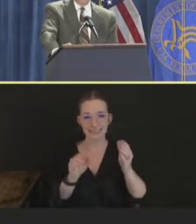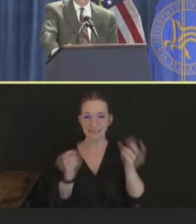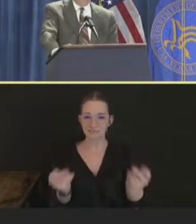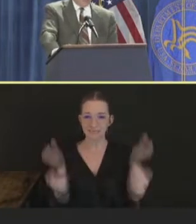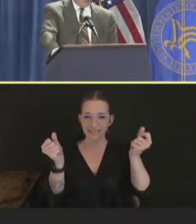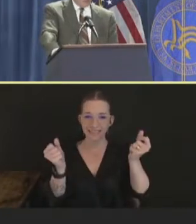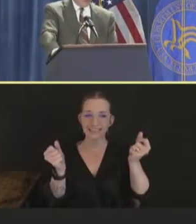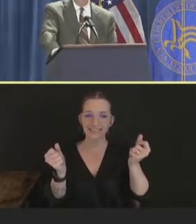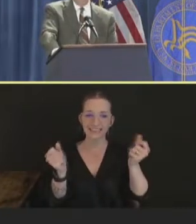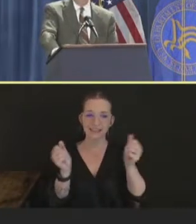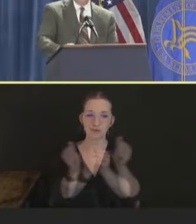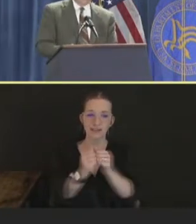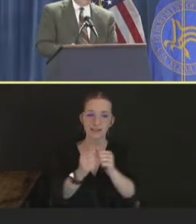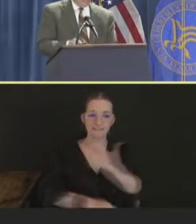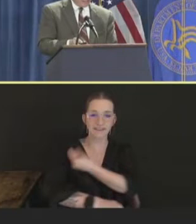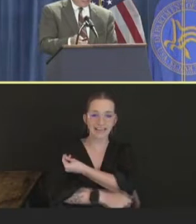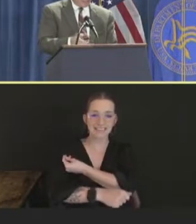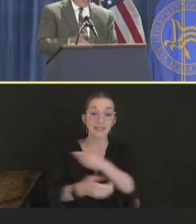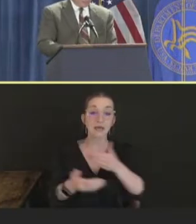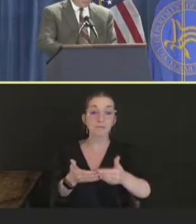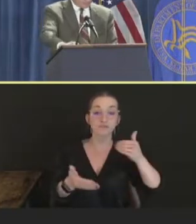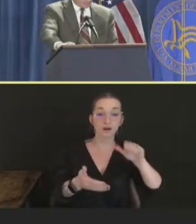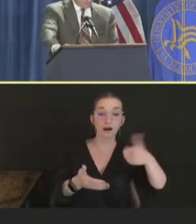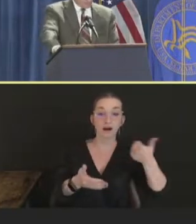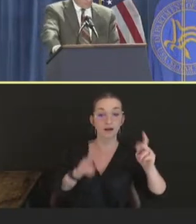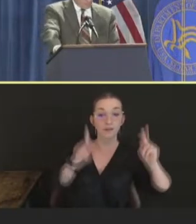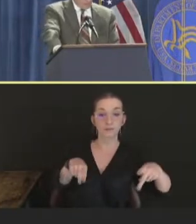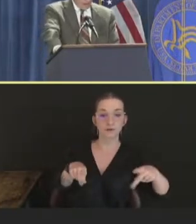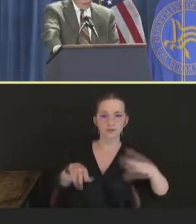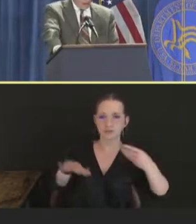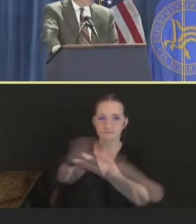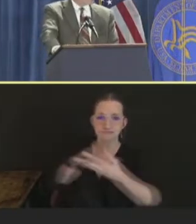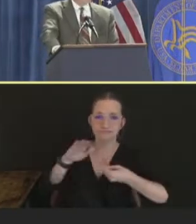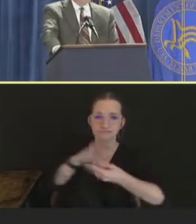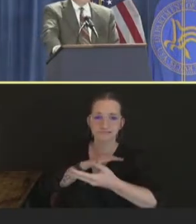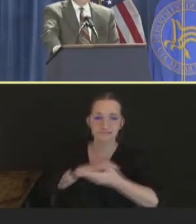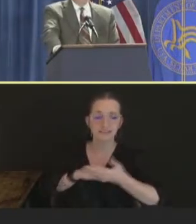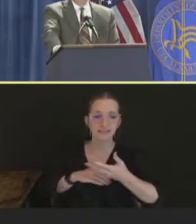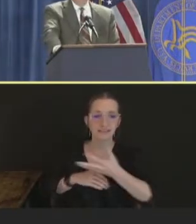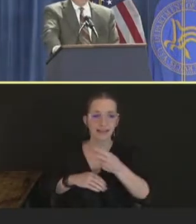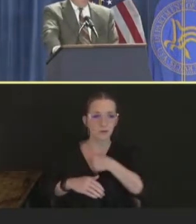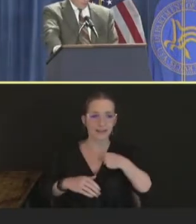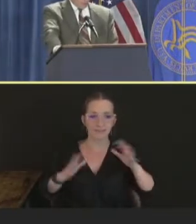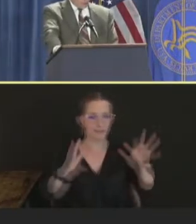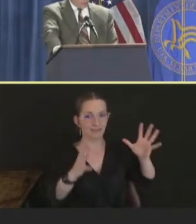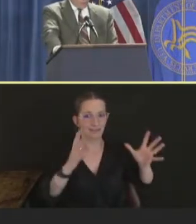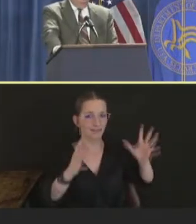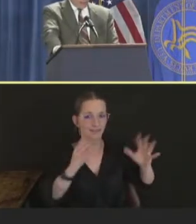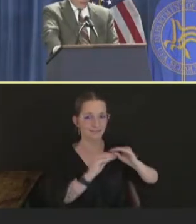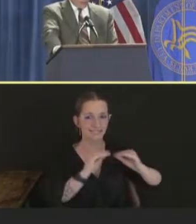message in there and we're playing defense. Recommendations 2.4 and 2.5.